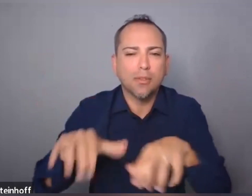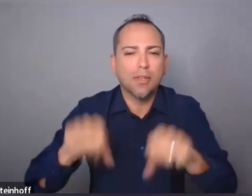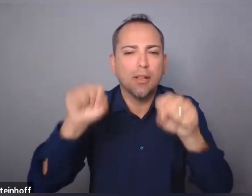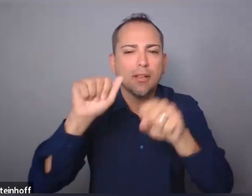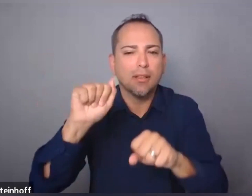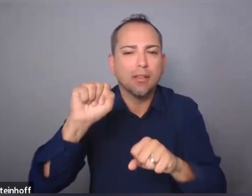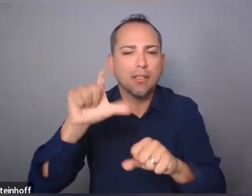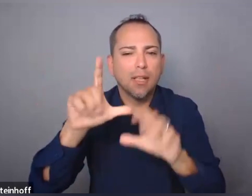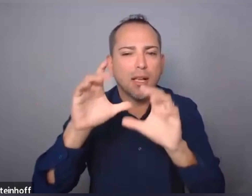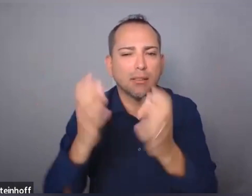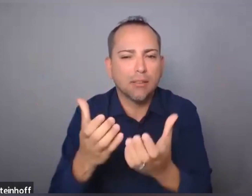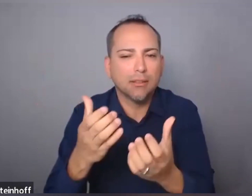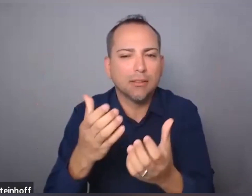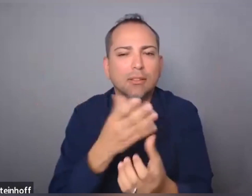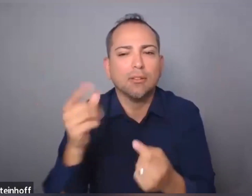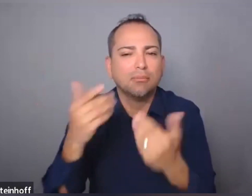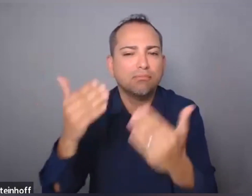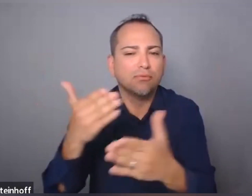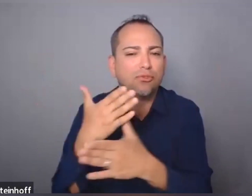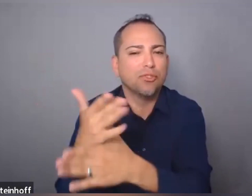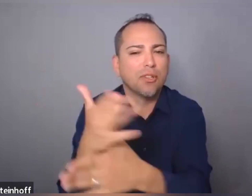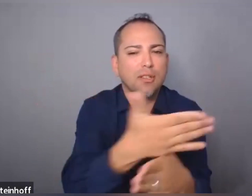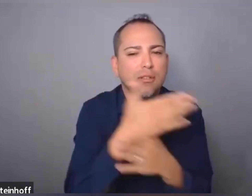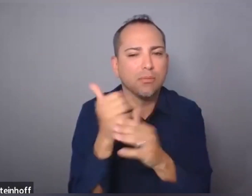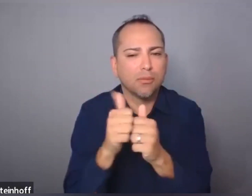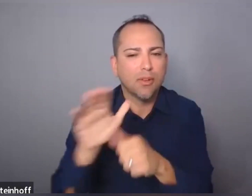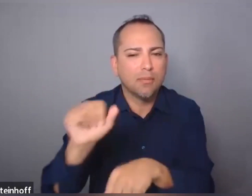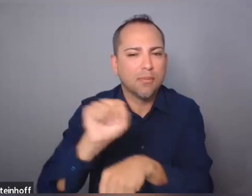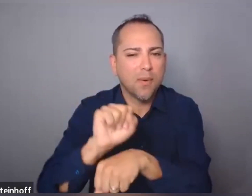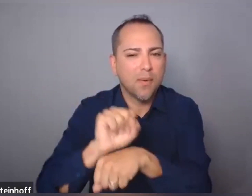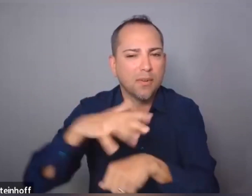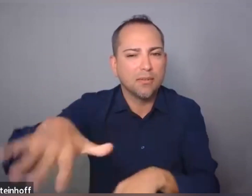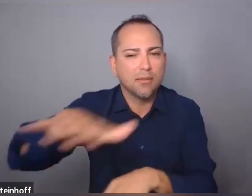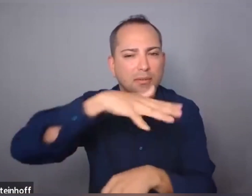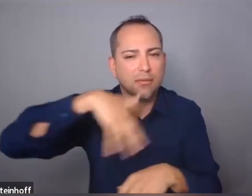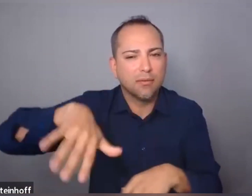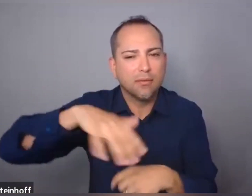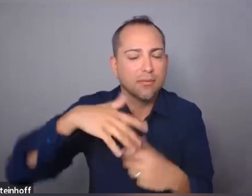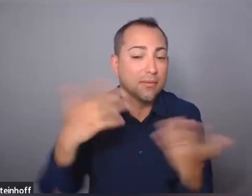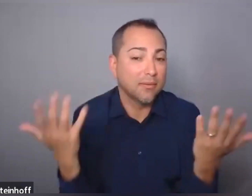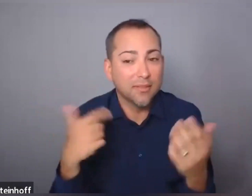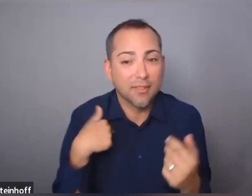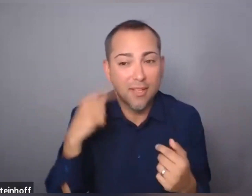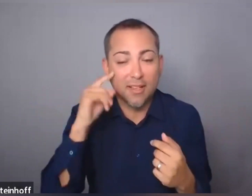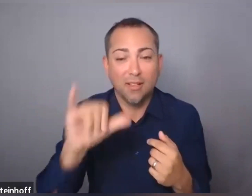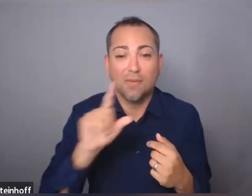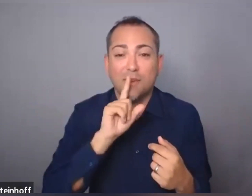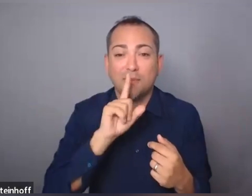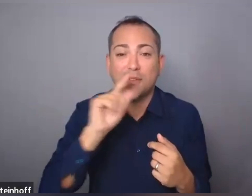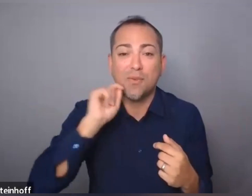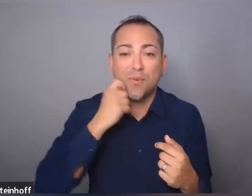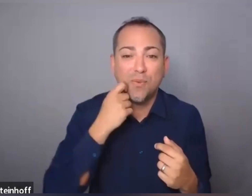And the person, the employee, right? They said, well, we took a sign language class, and so, you know, we shared it with some of the other employees as well.